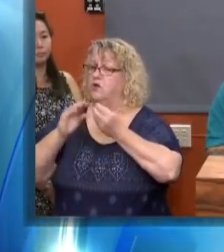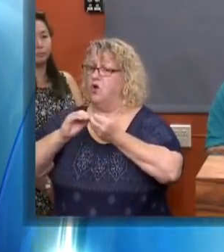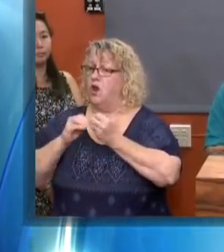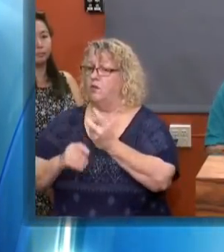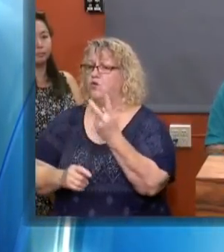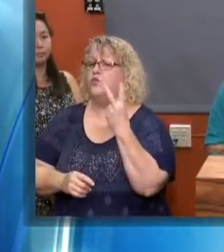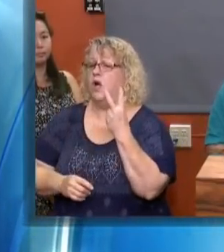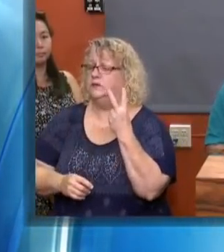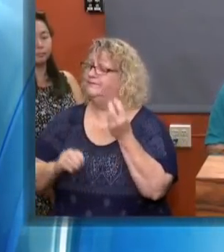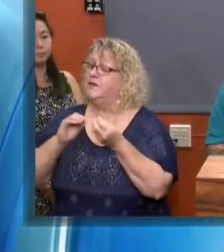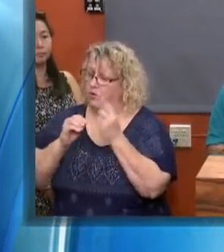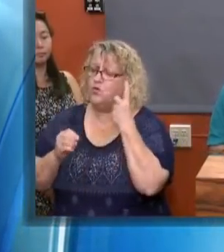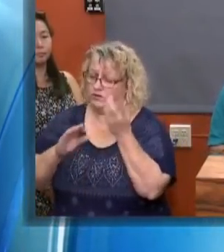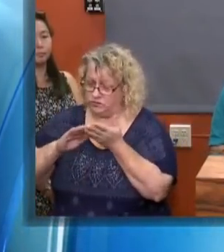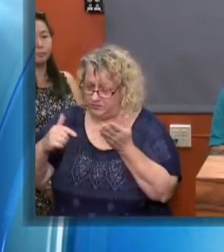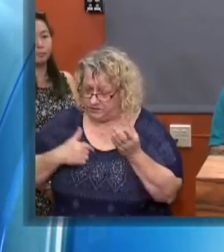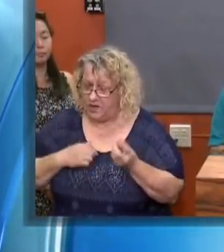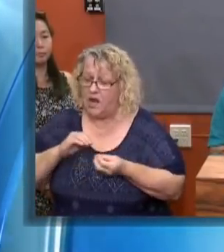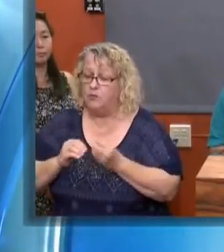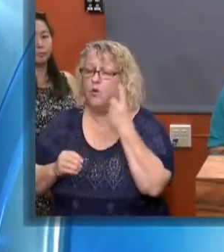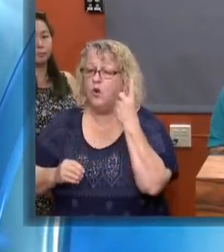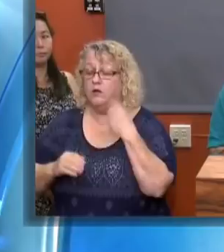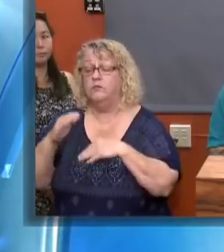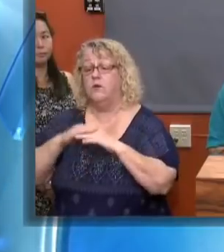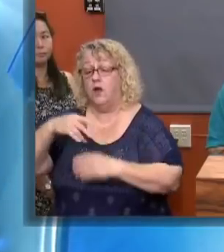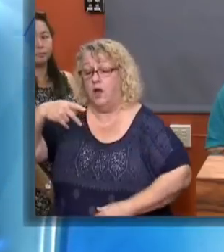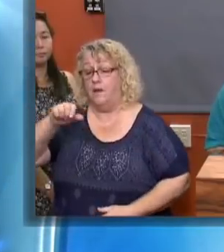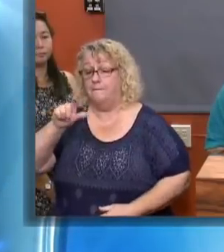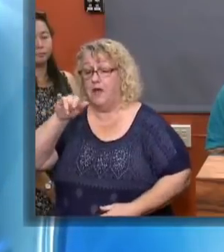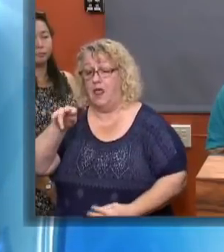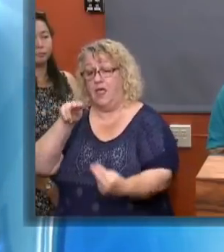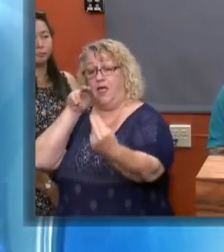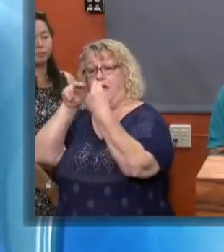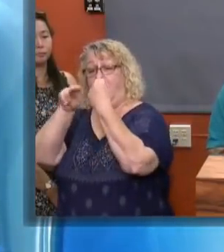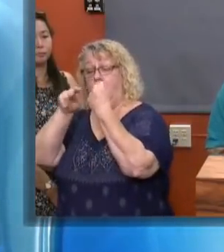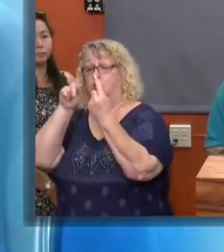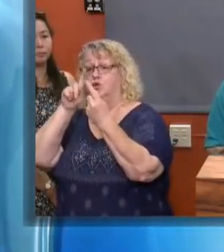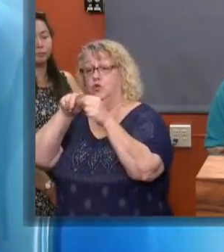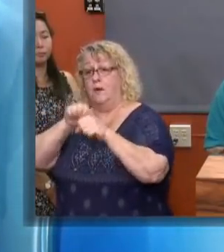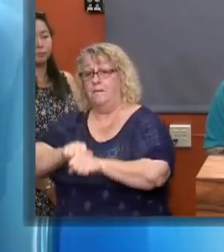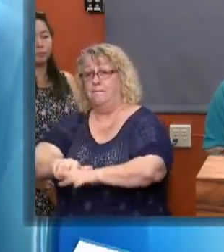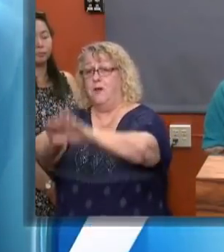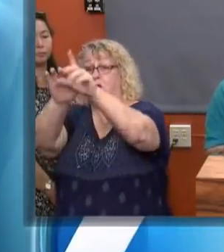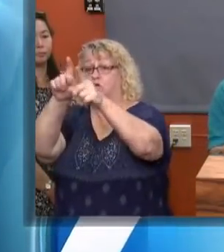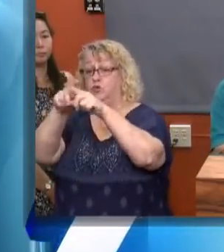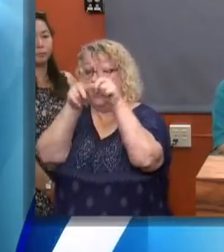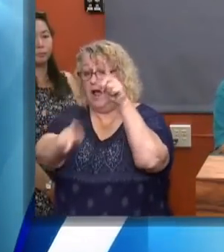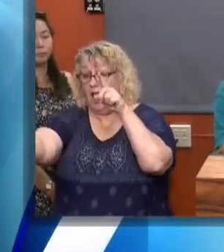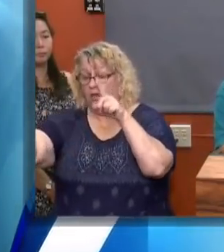VERY LOW LEVEL FOR MANY YEARS. OTHER REST SORE WE'RE TALKING ABOUT TODAY, NUUANU RESERVOIR NUMBER ONE. AS YOU GO UP PALI HIGHWAY,